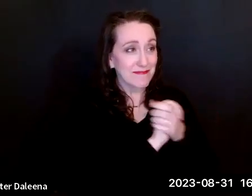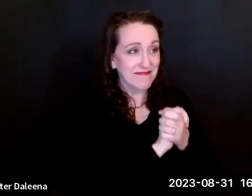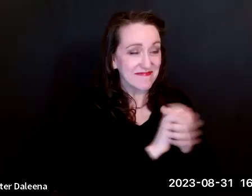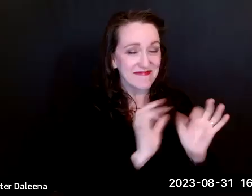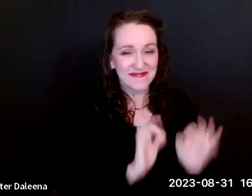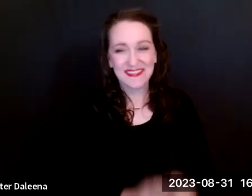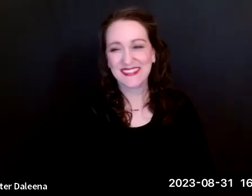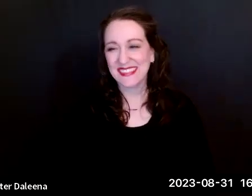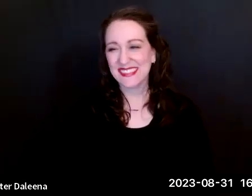we have babies